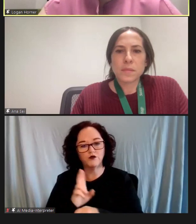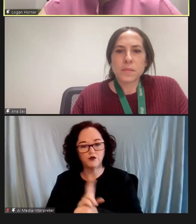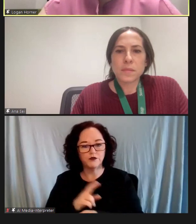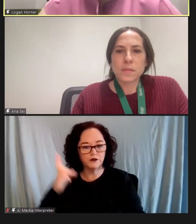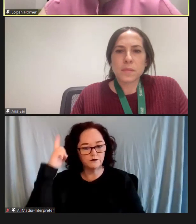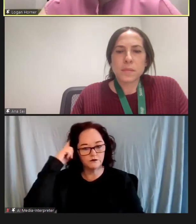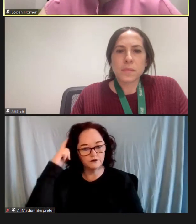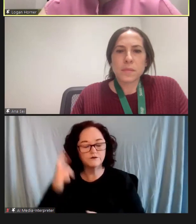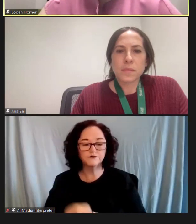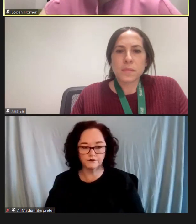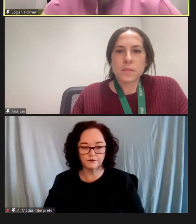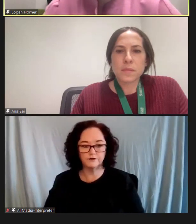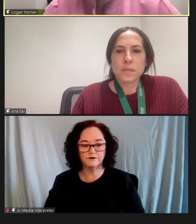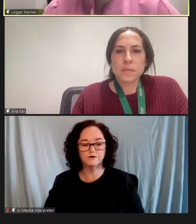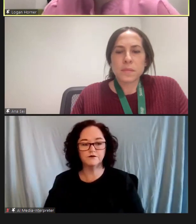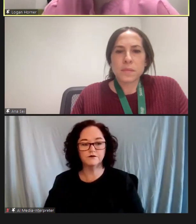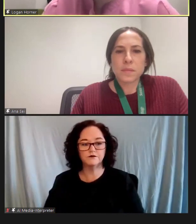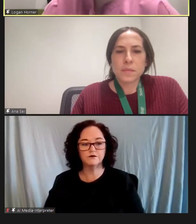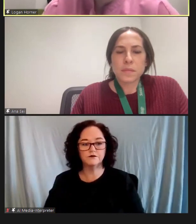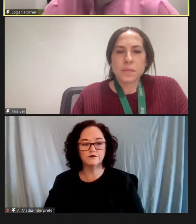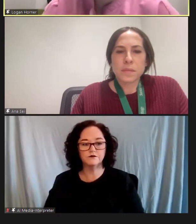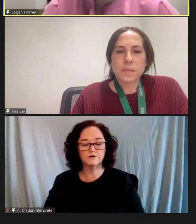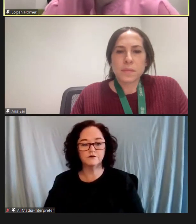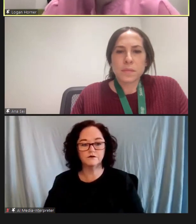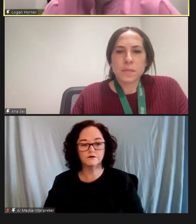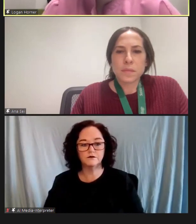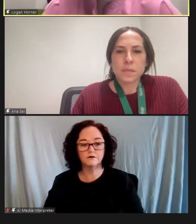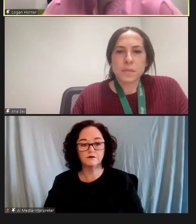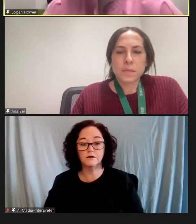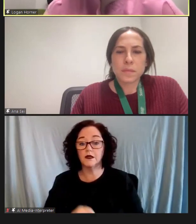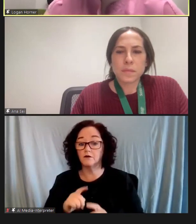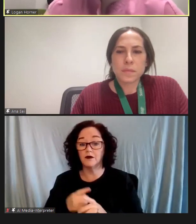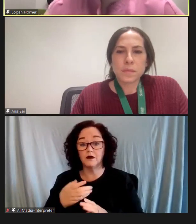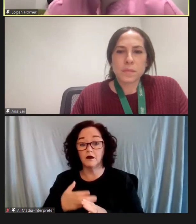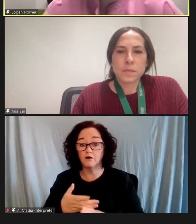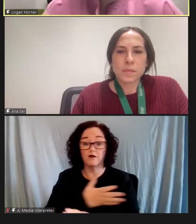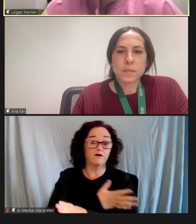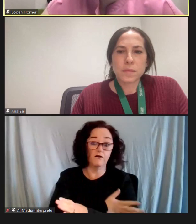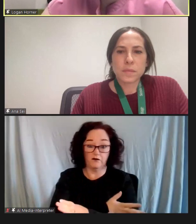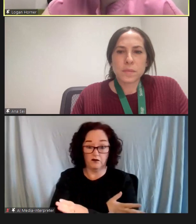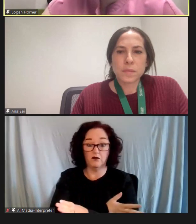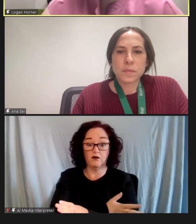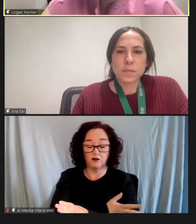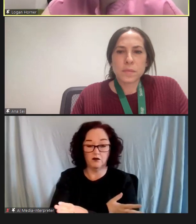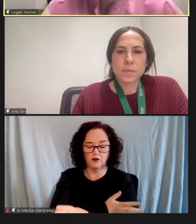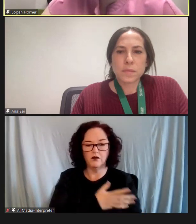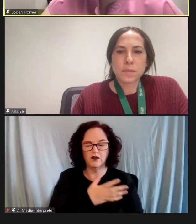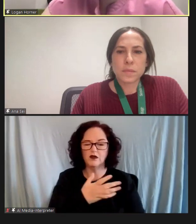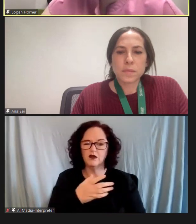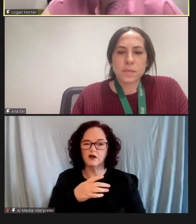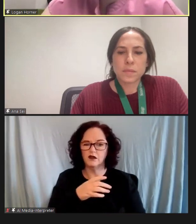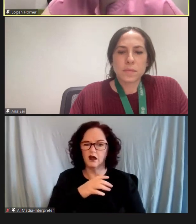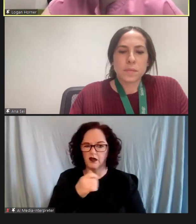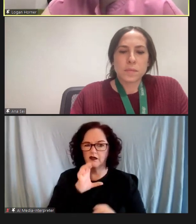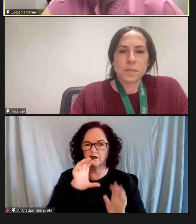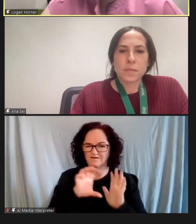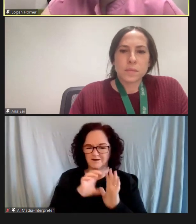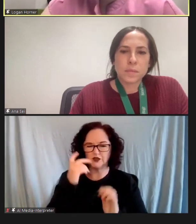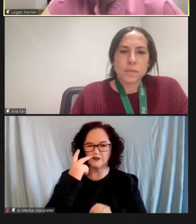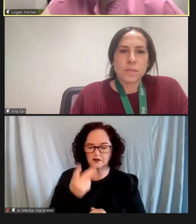look at the previous profile you saw